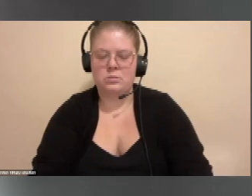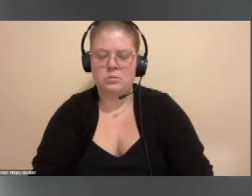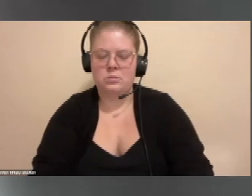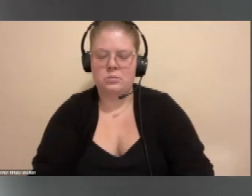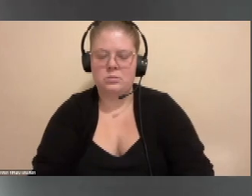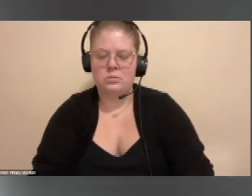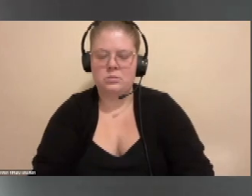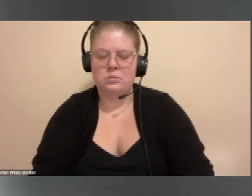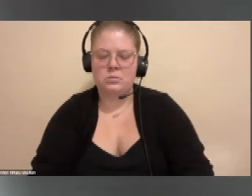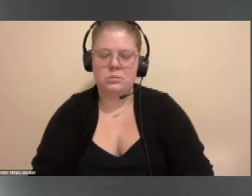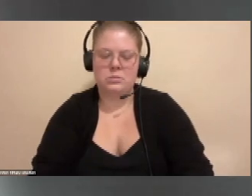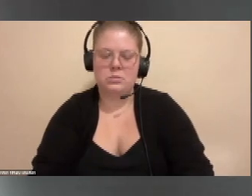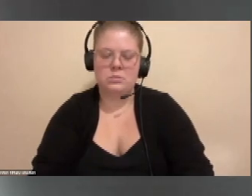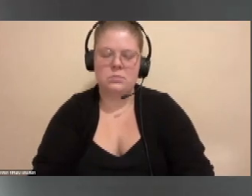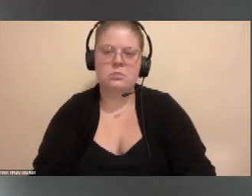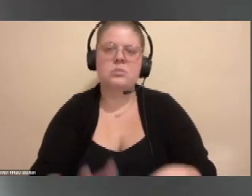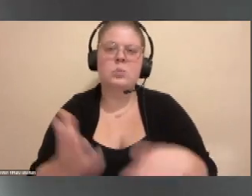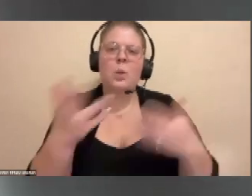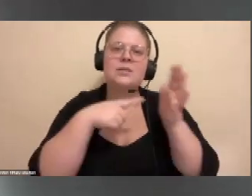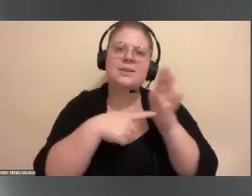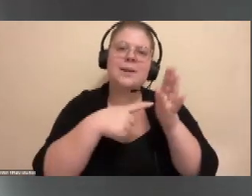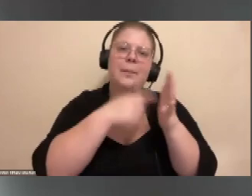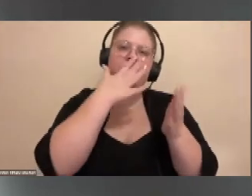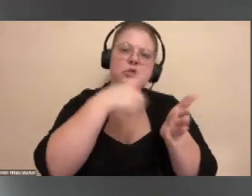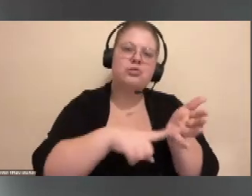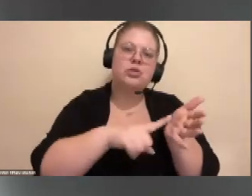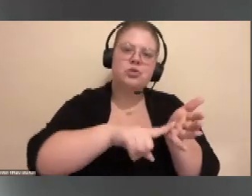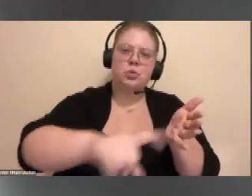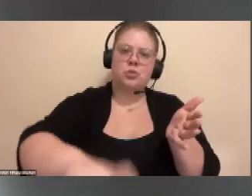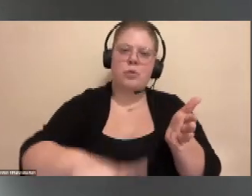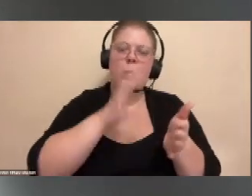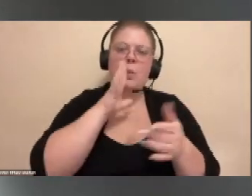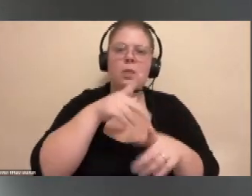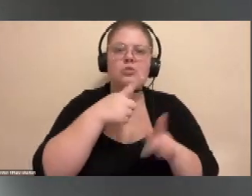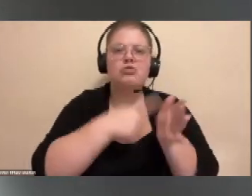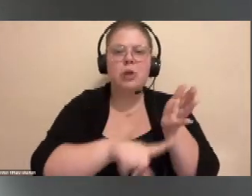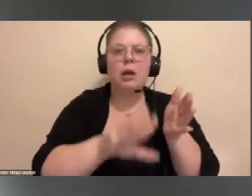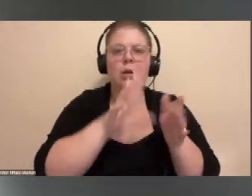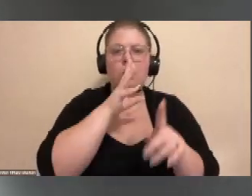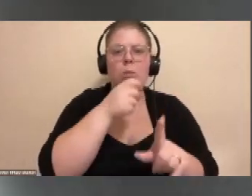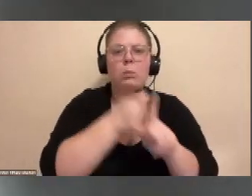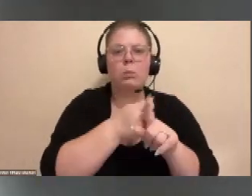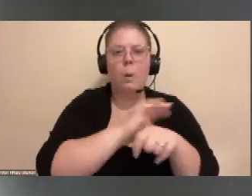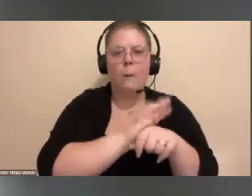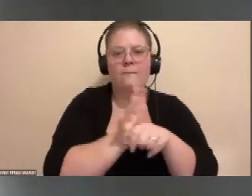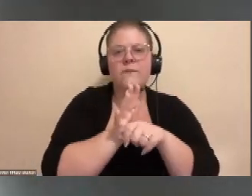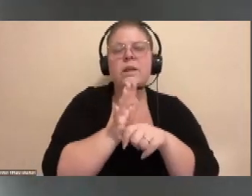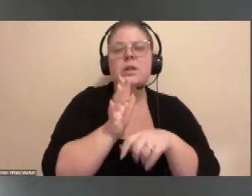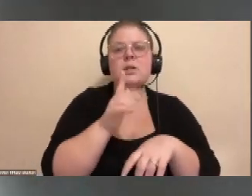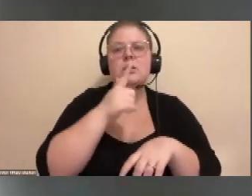19 on community living individuals in both the short term and long term.